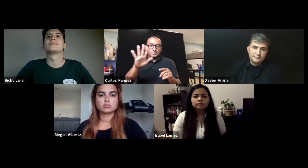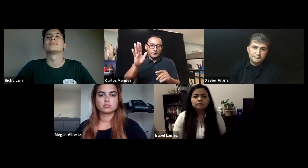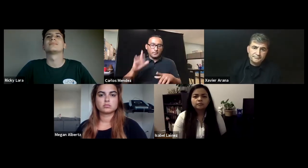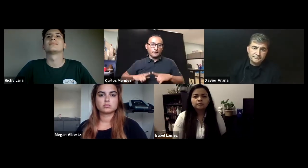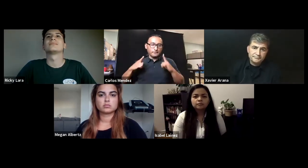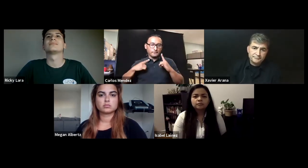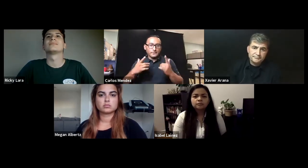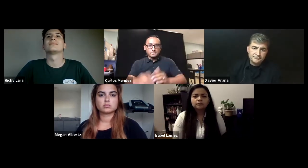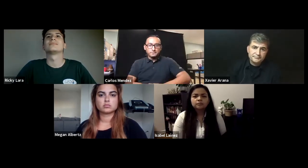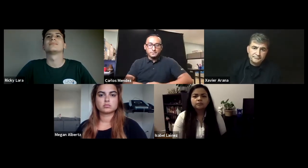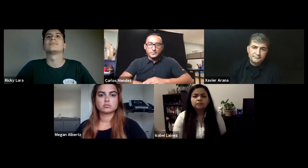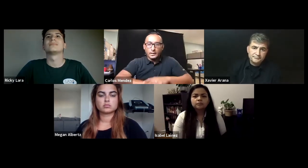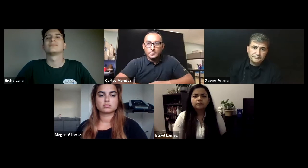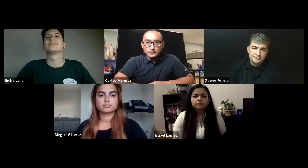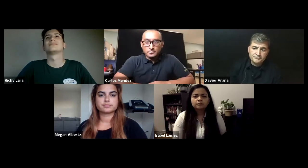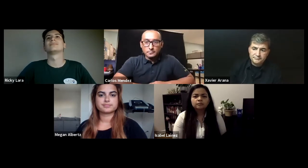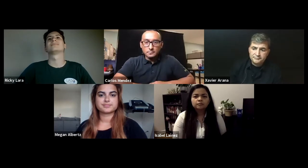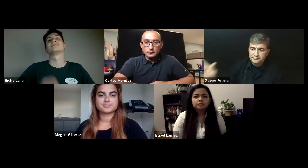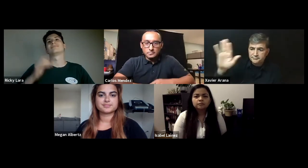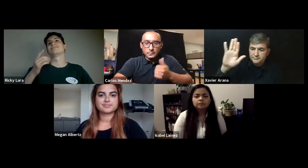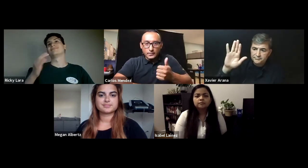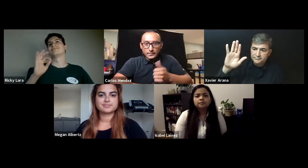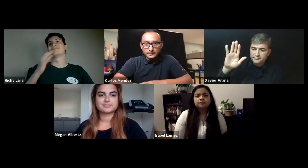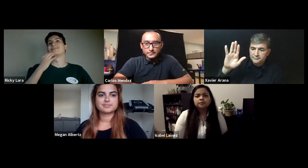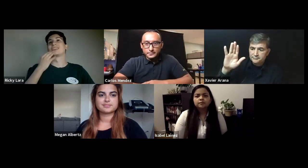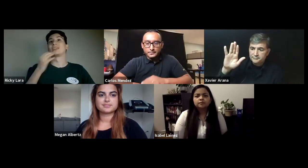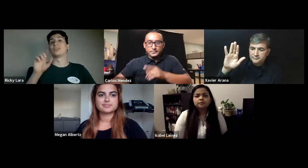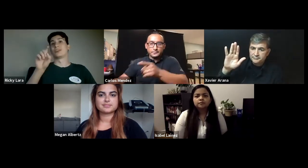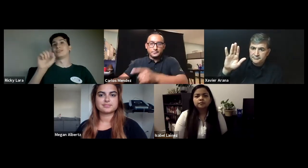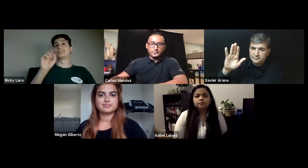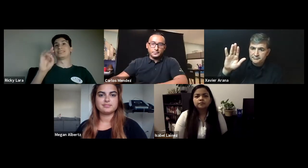Um, be successful in your life. Take advantage of it.